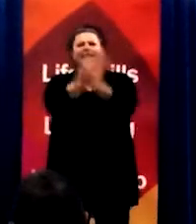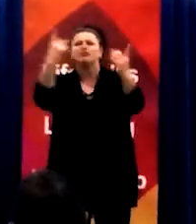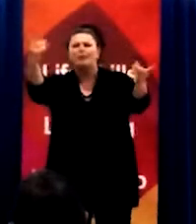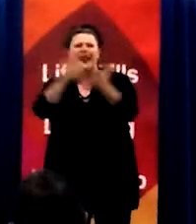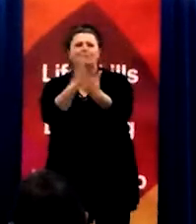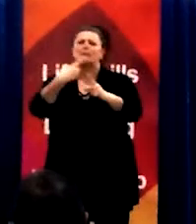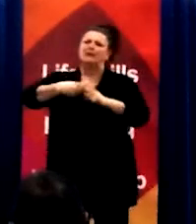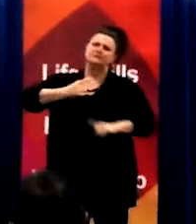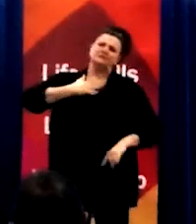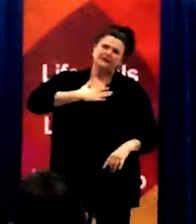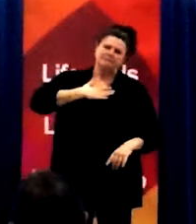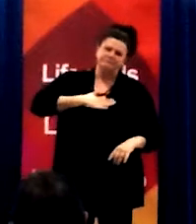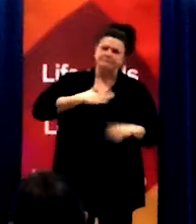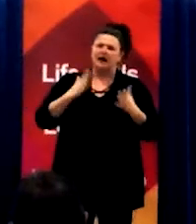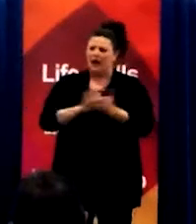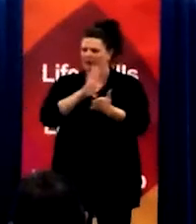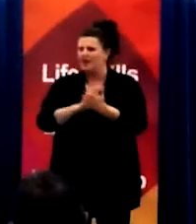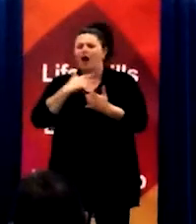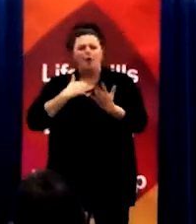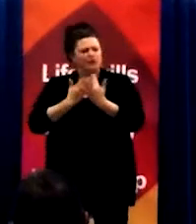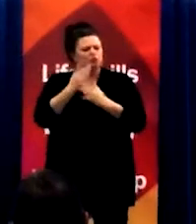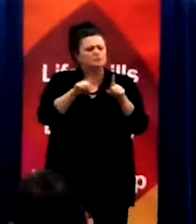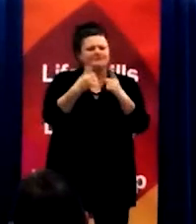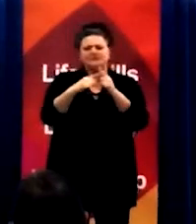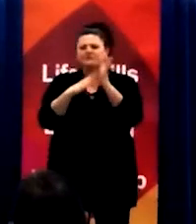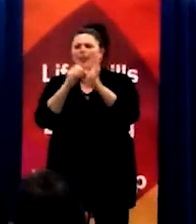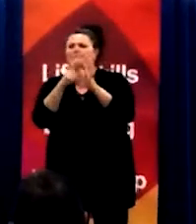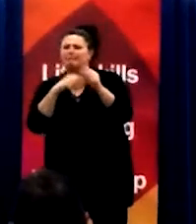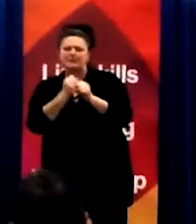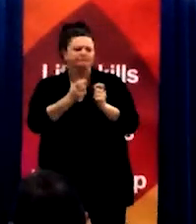I went through various stages of mapping and also went to a therapist to help me learn